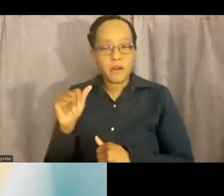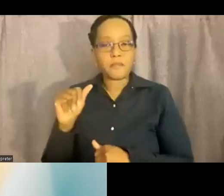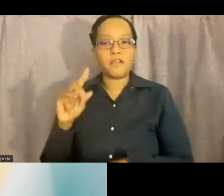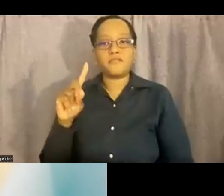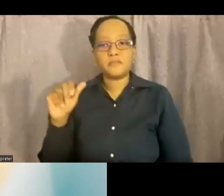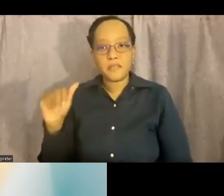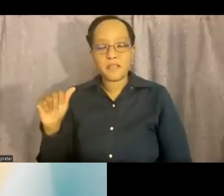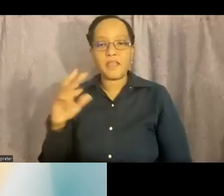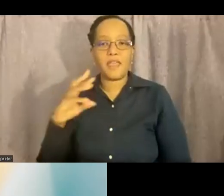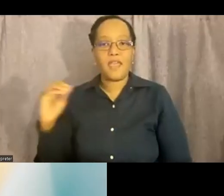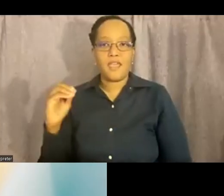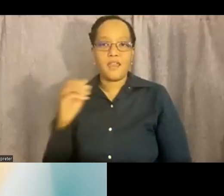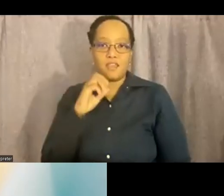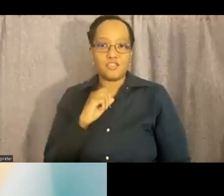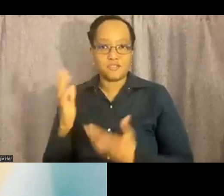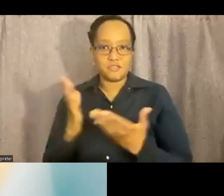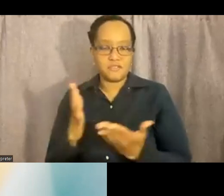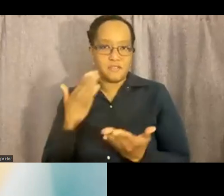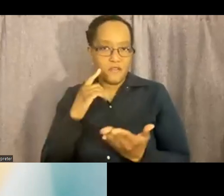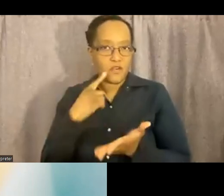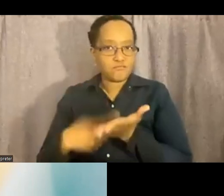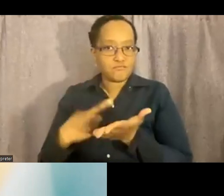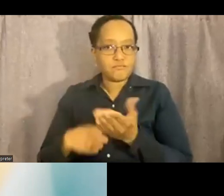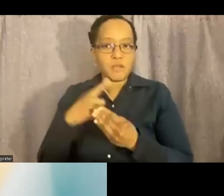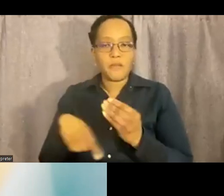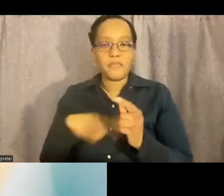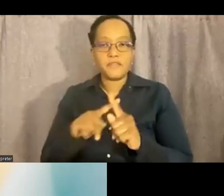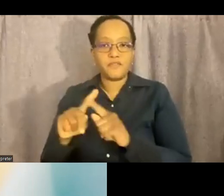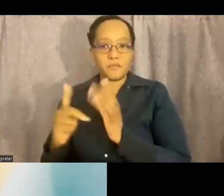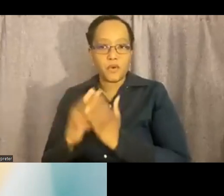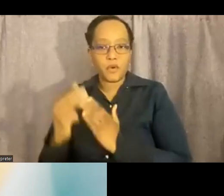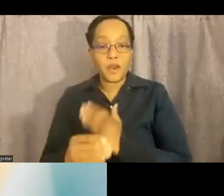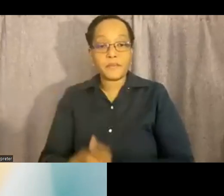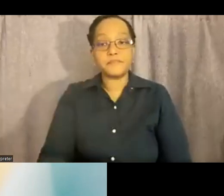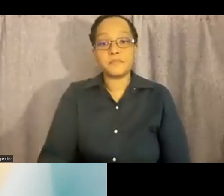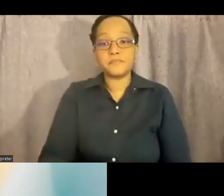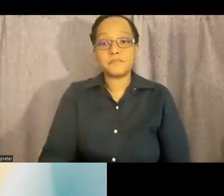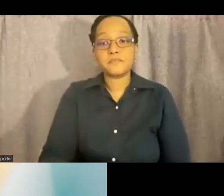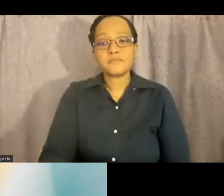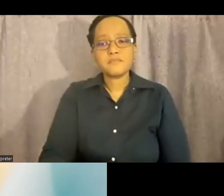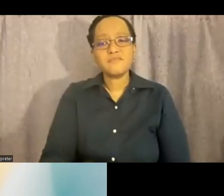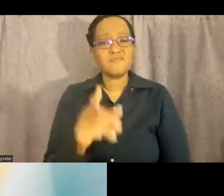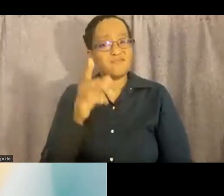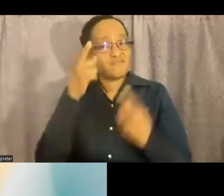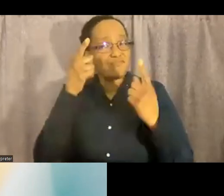to talk about the programs and as you said, we need a collaborative approach between city